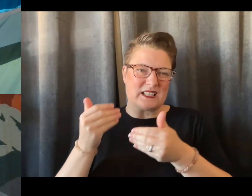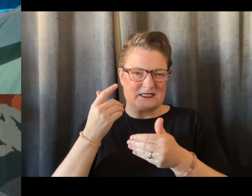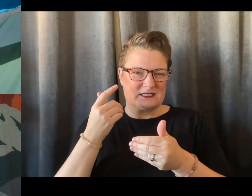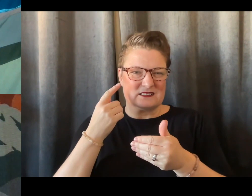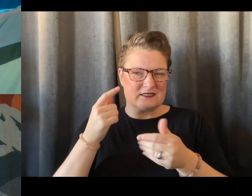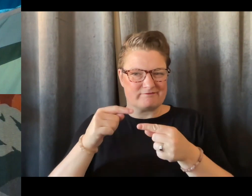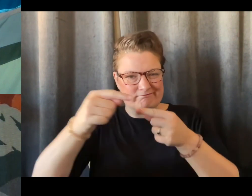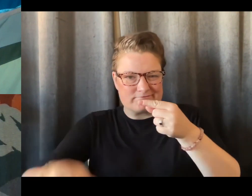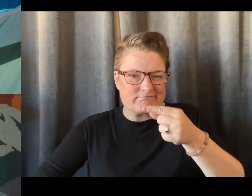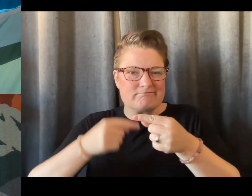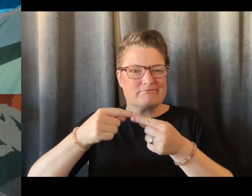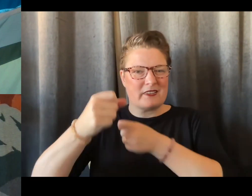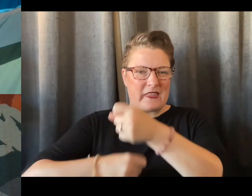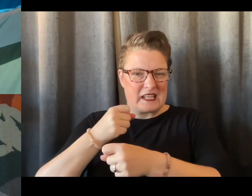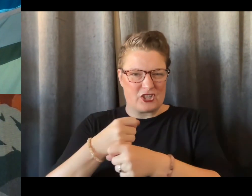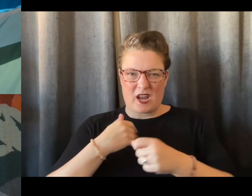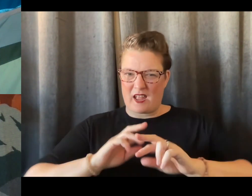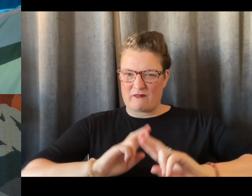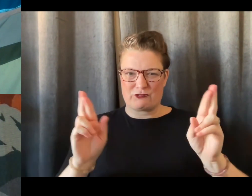Nomy: Yeah. Rebekah: That there's space for that. Nomy: Yeah.